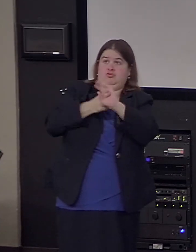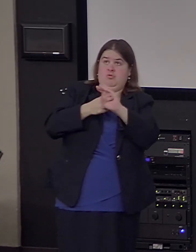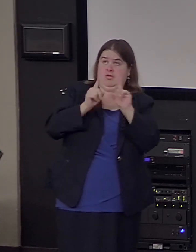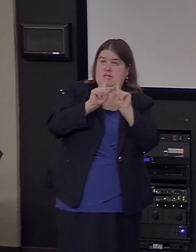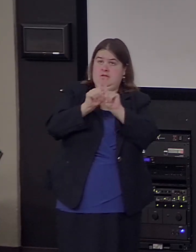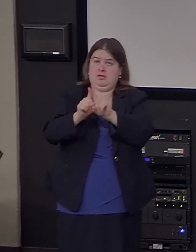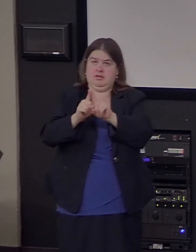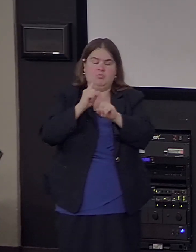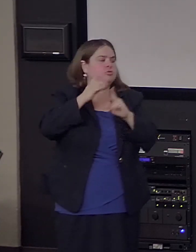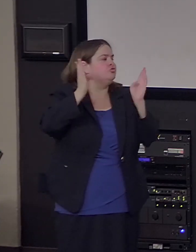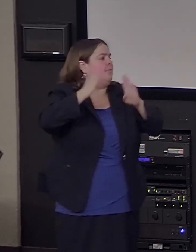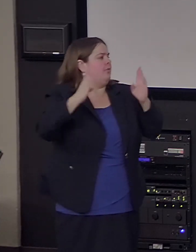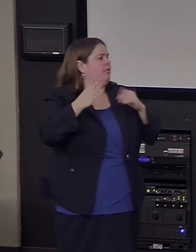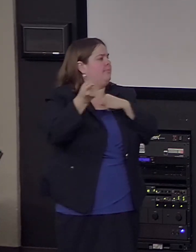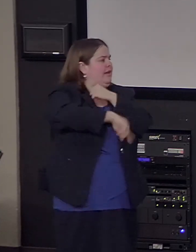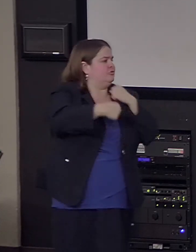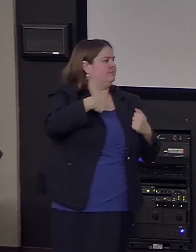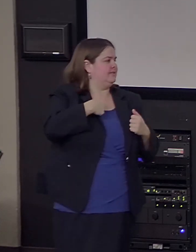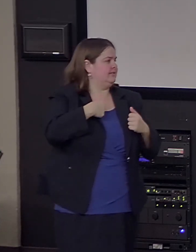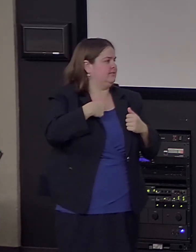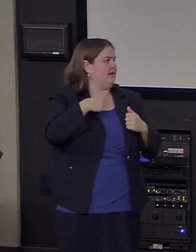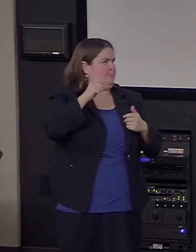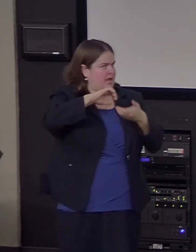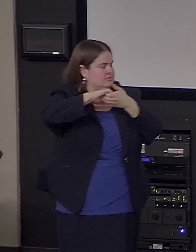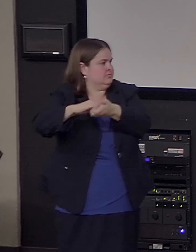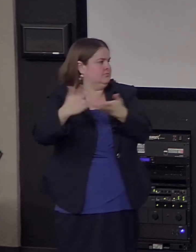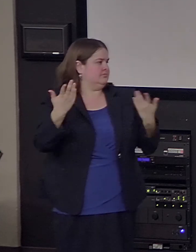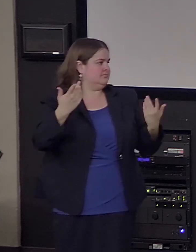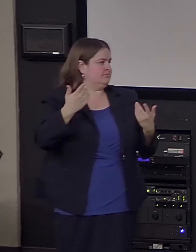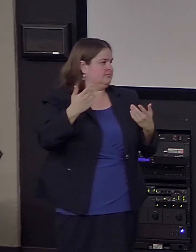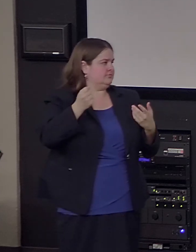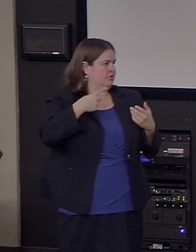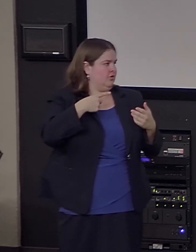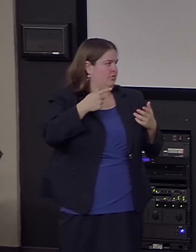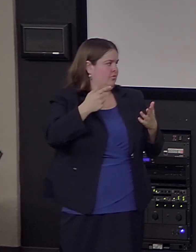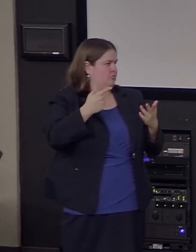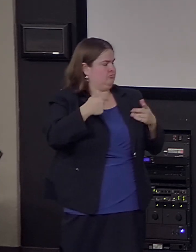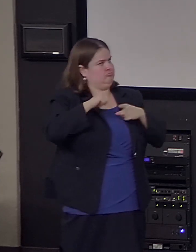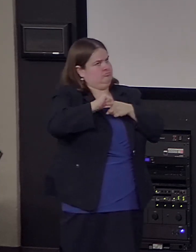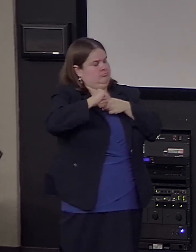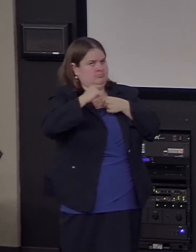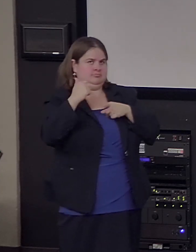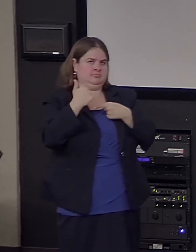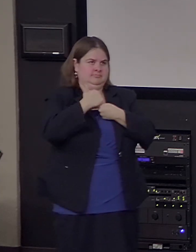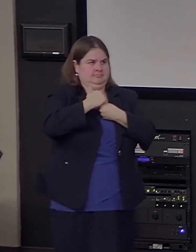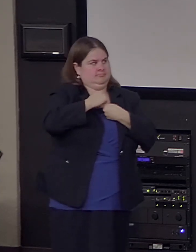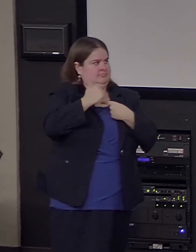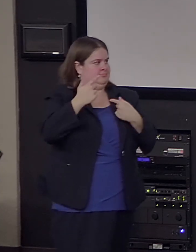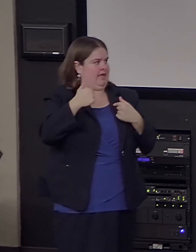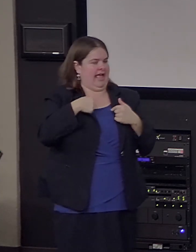you're going to be in trouble. So your adaptation to that environment is